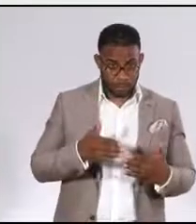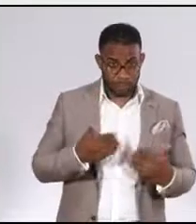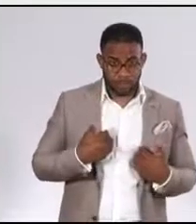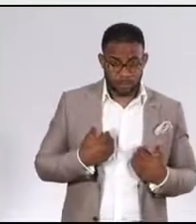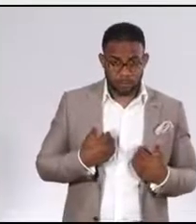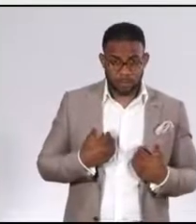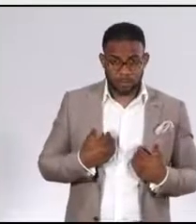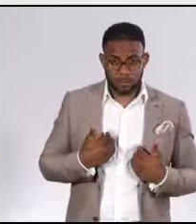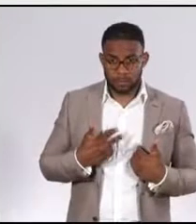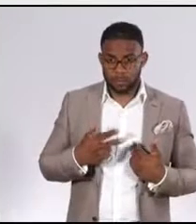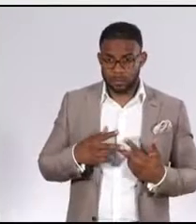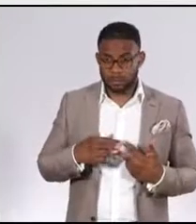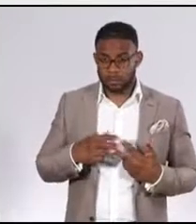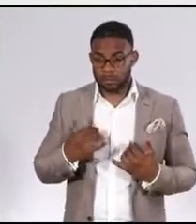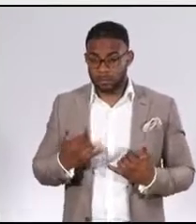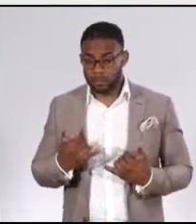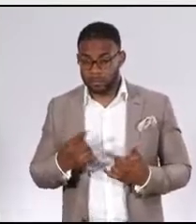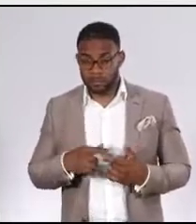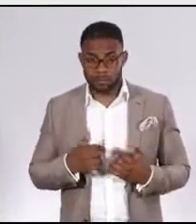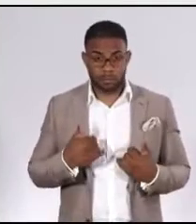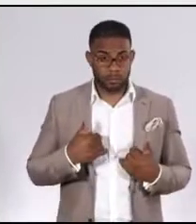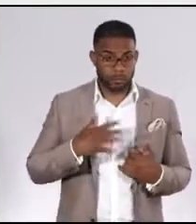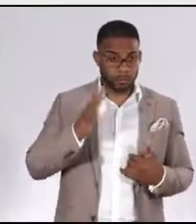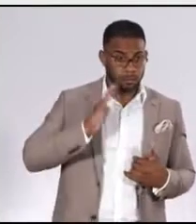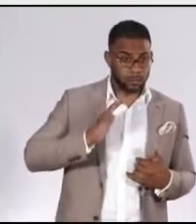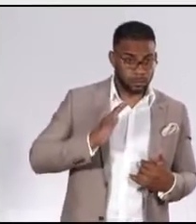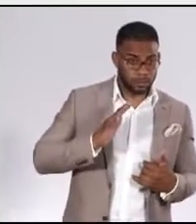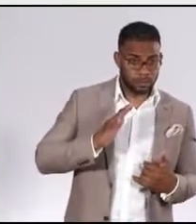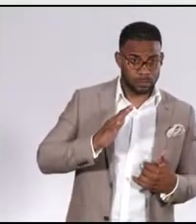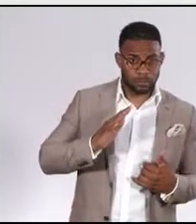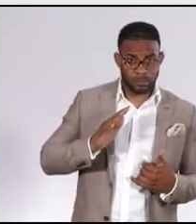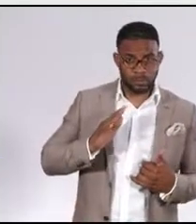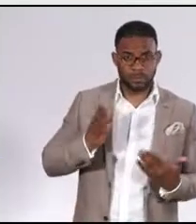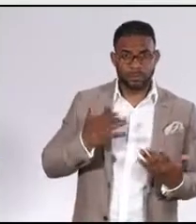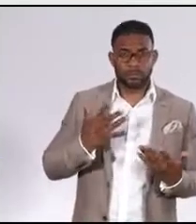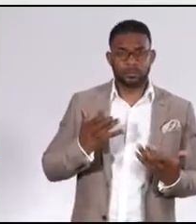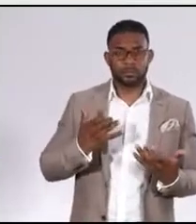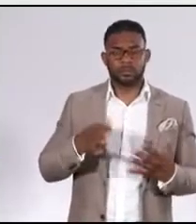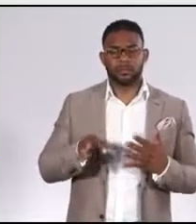either currently or have had in the past? and Here we want you to select all that apply.